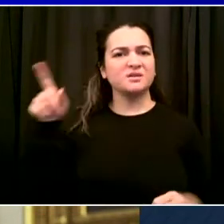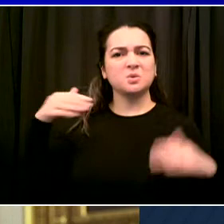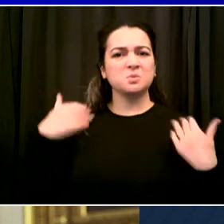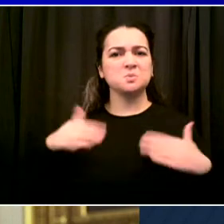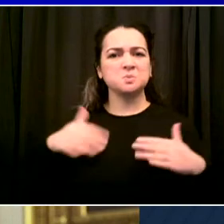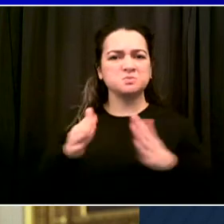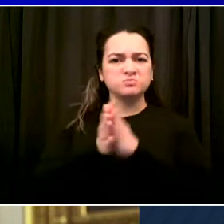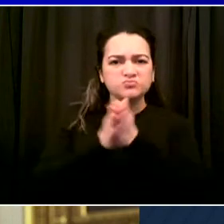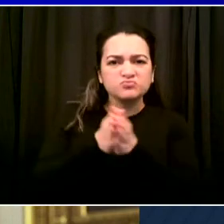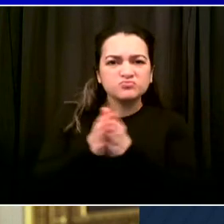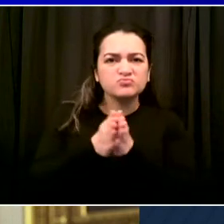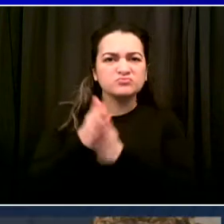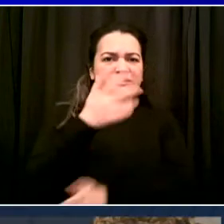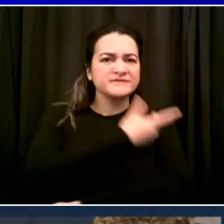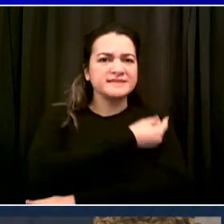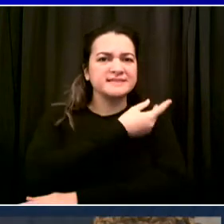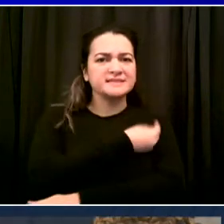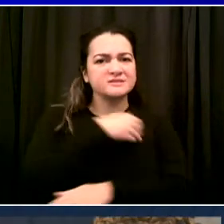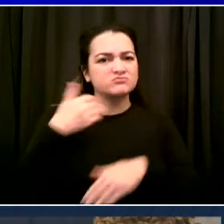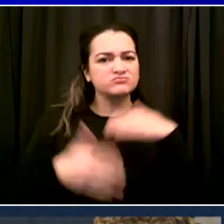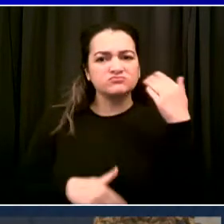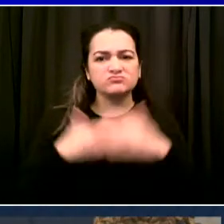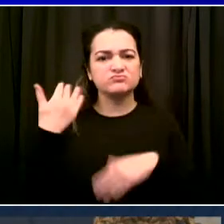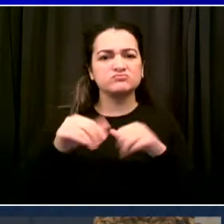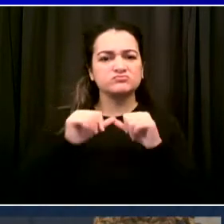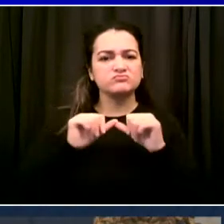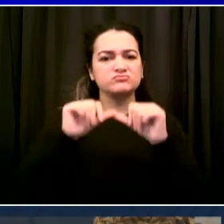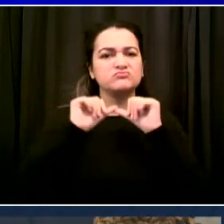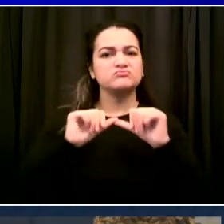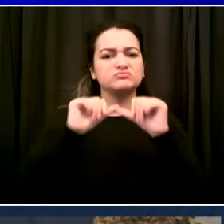CLEAR INDICATIONONOFS WHERE HE